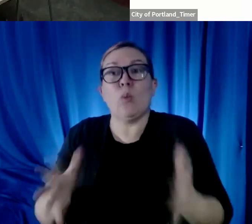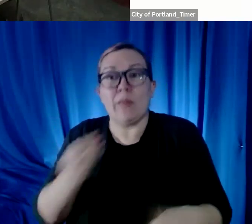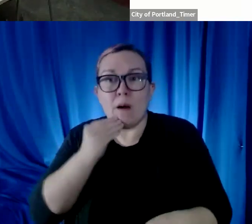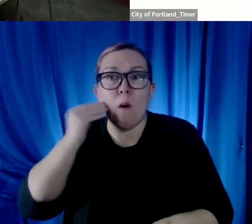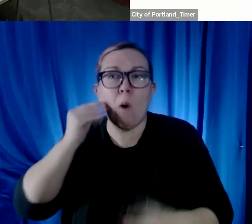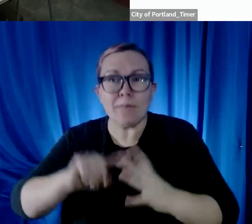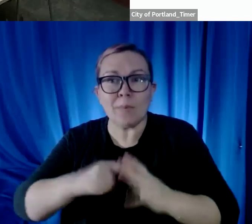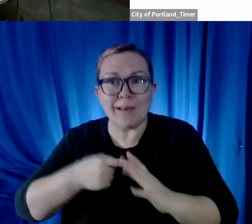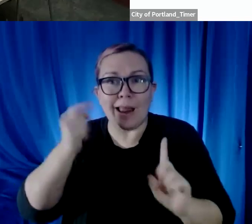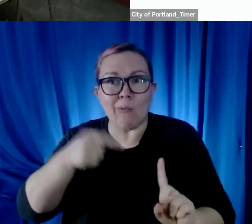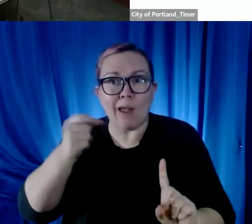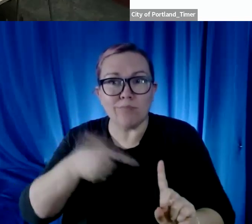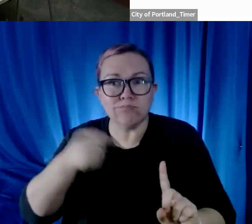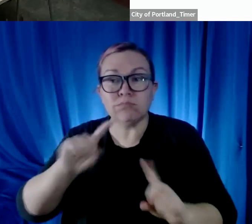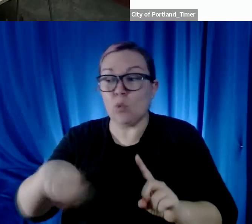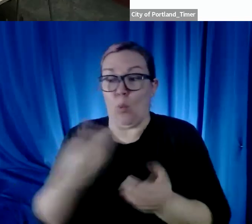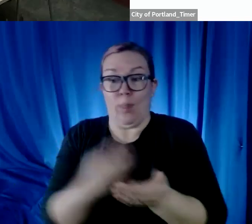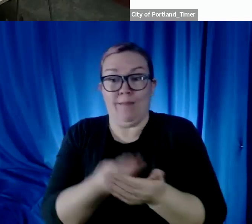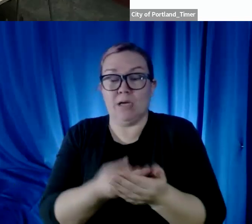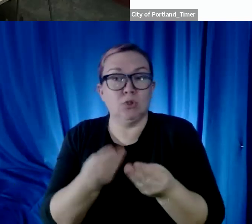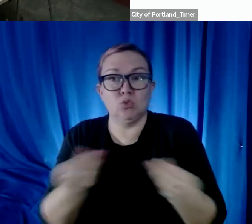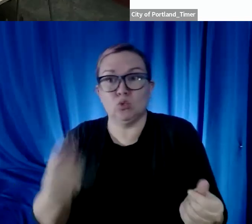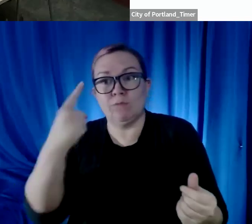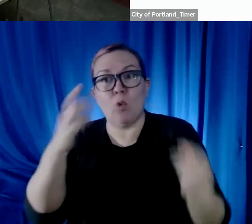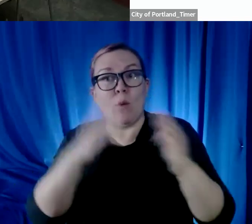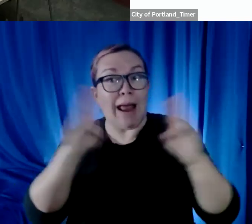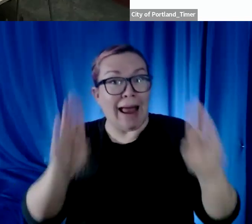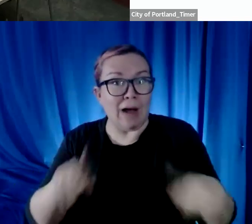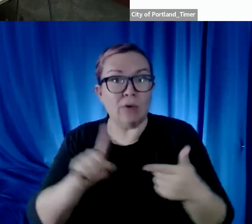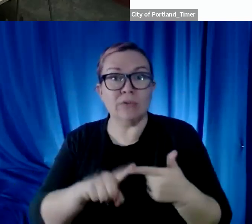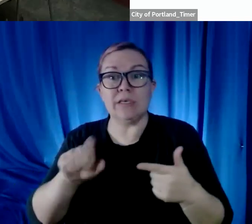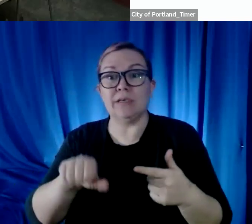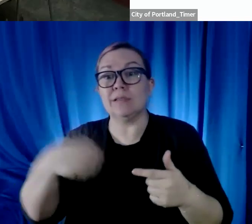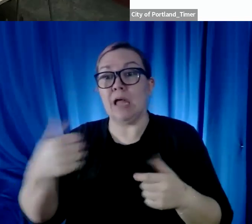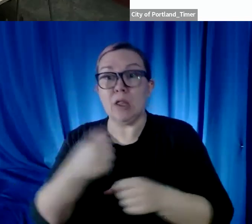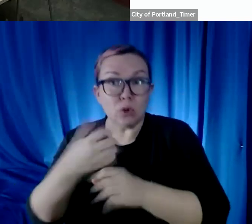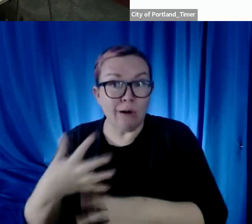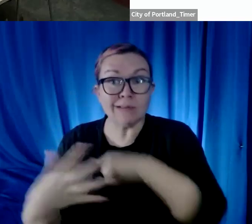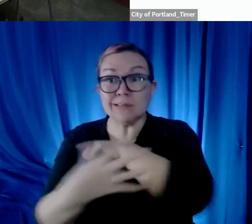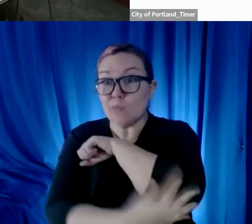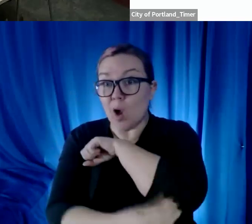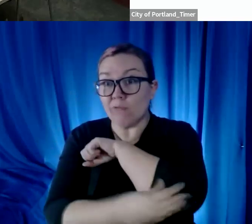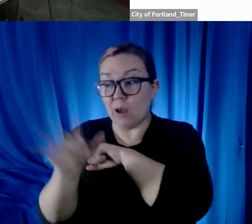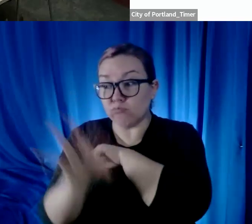Fully funded solutions for housing and the underlying causes of poverty throughout our city is vital.